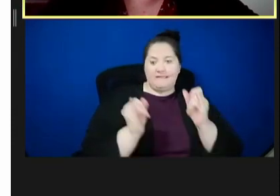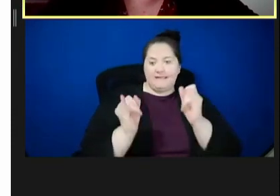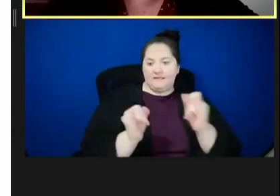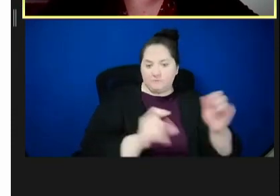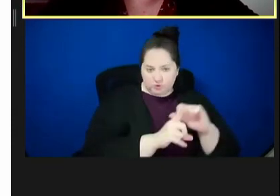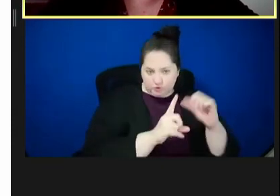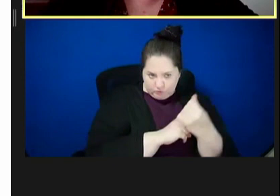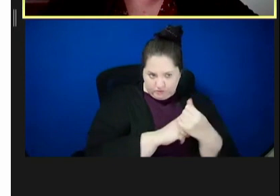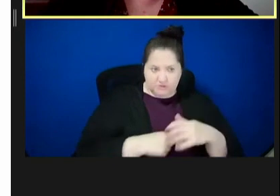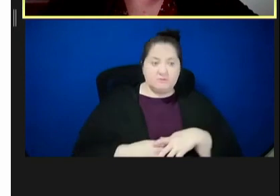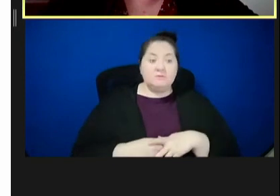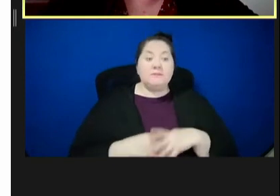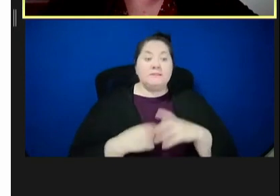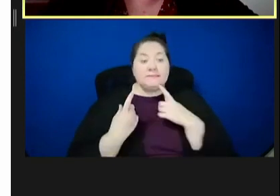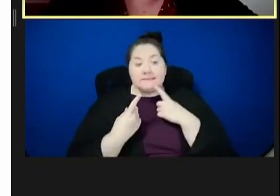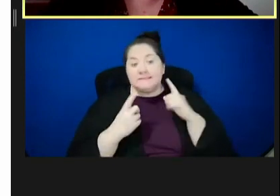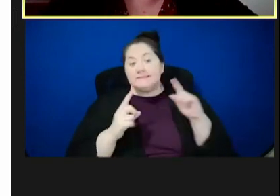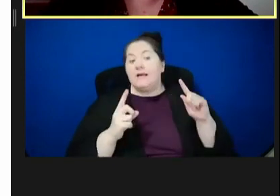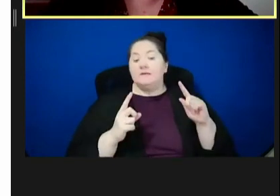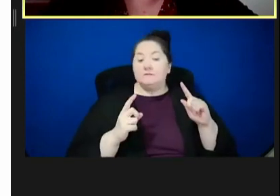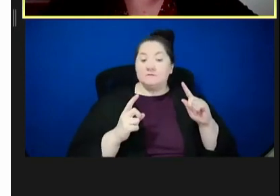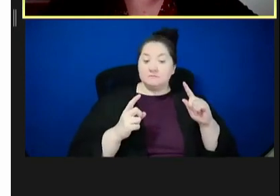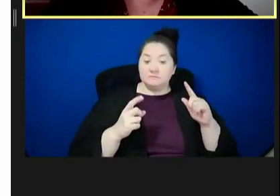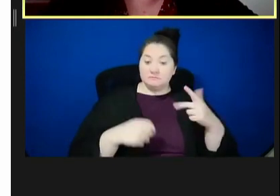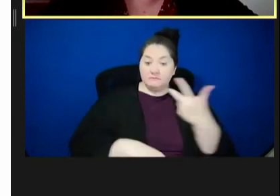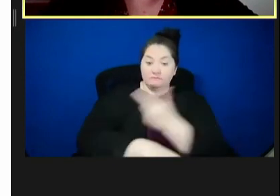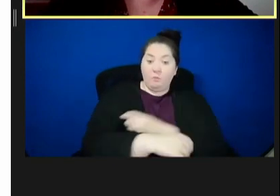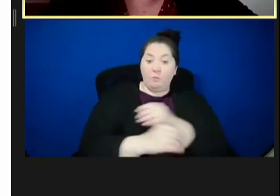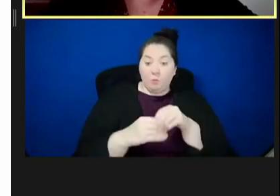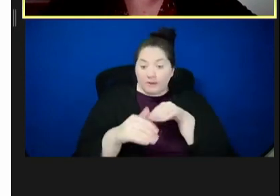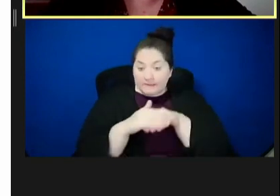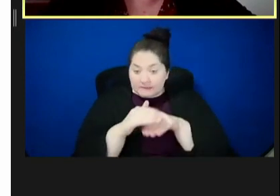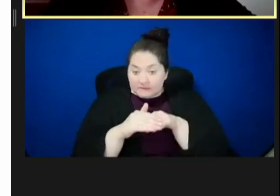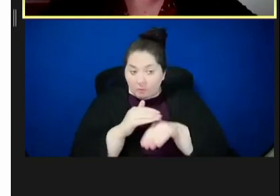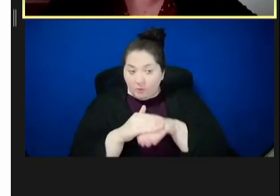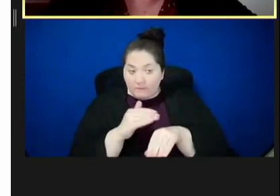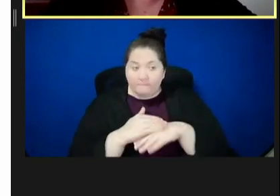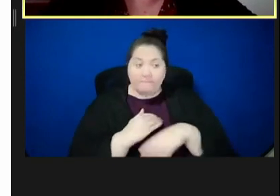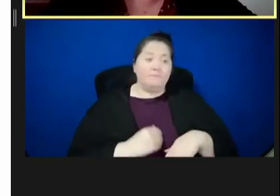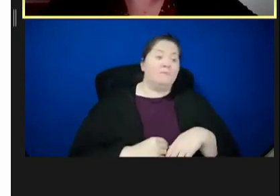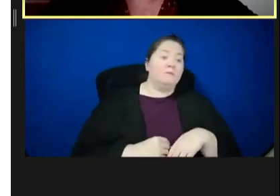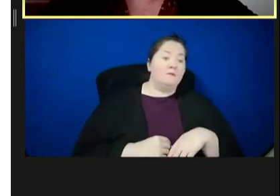and so the successes occurred when facilities made more vaccines -- made vaccines more accessible,